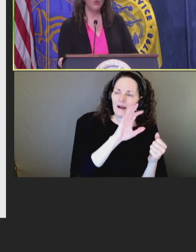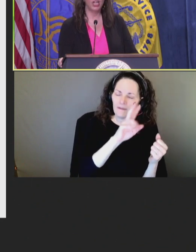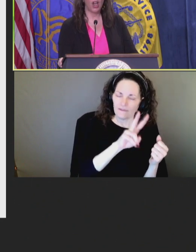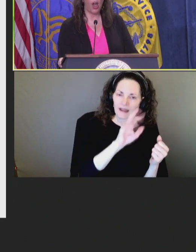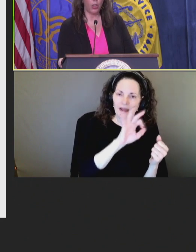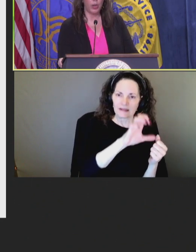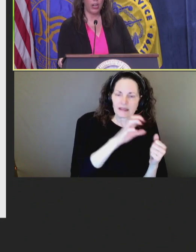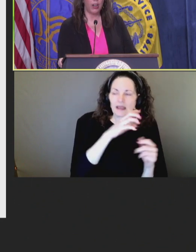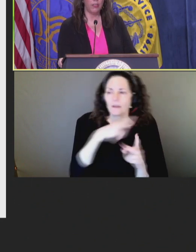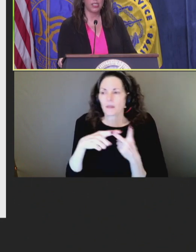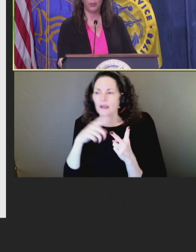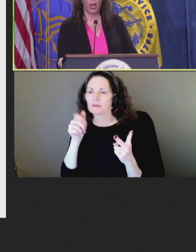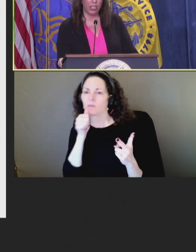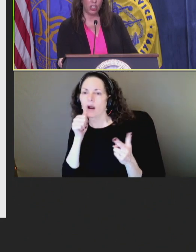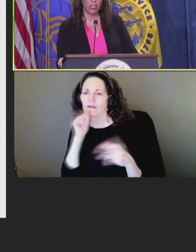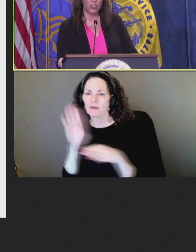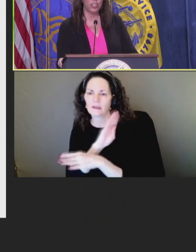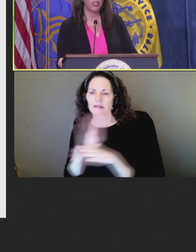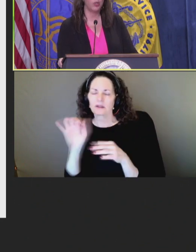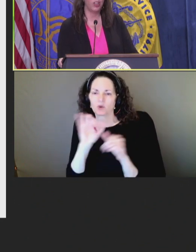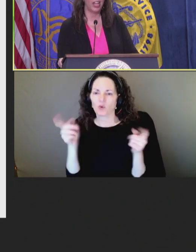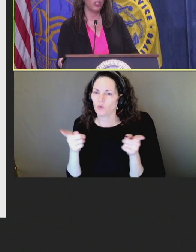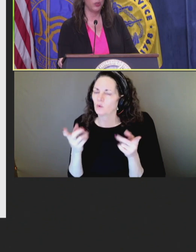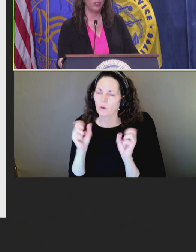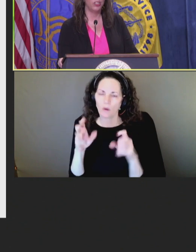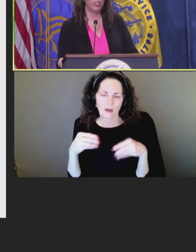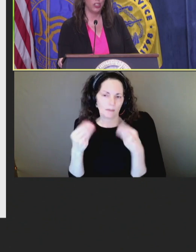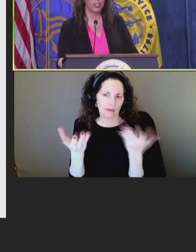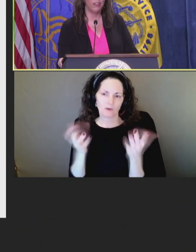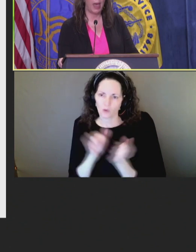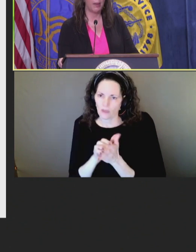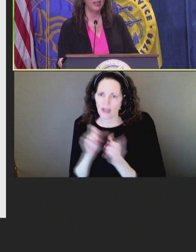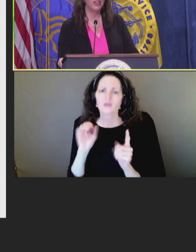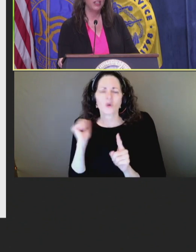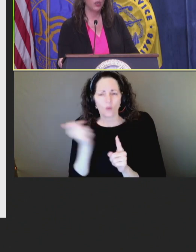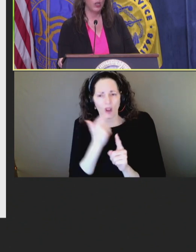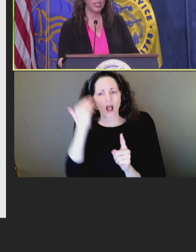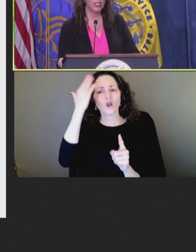are all aware of the supply challenges there were last year with nirsevimab. There wasn't